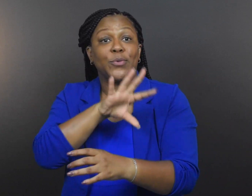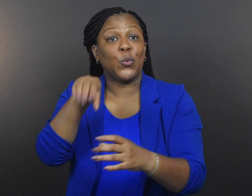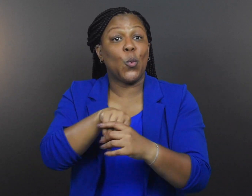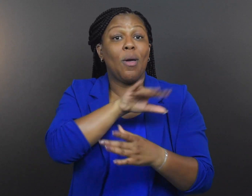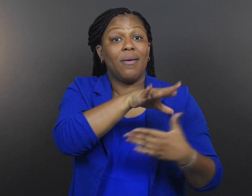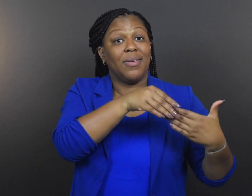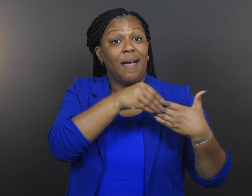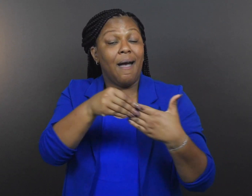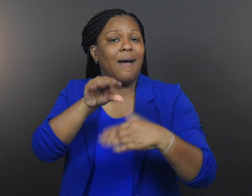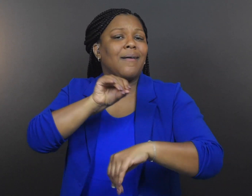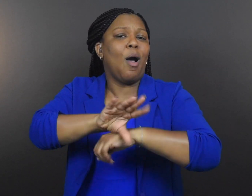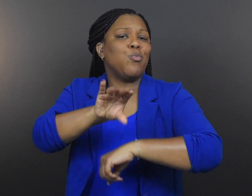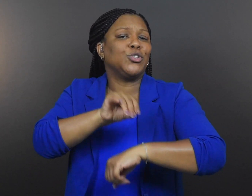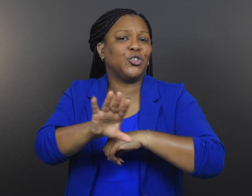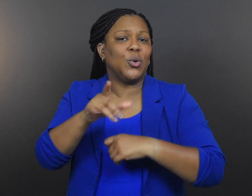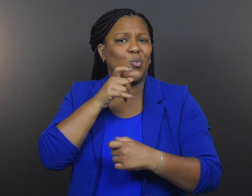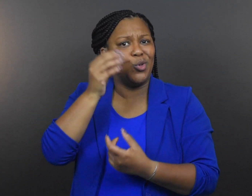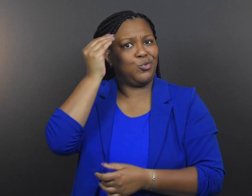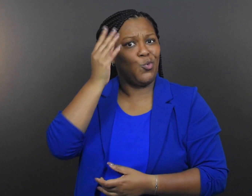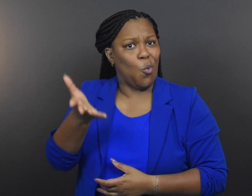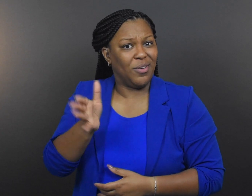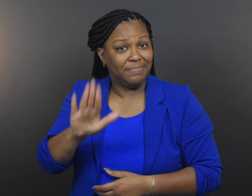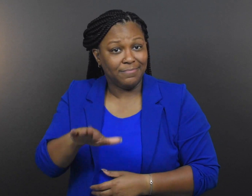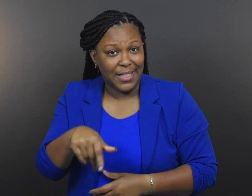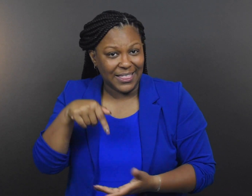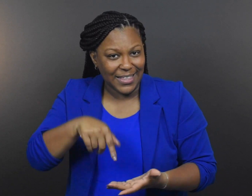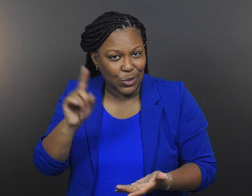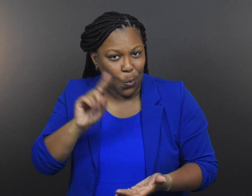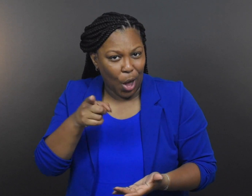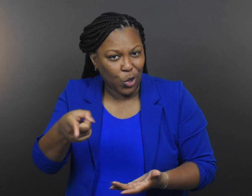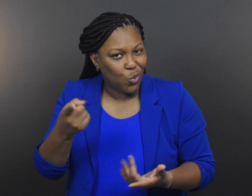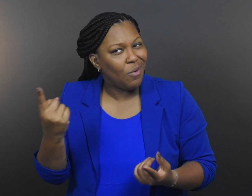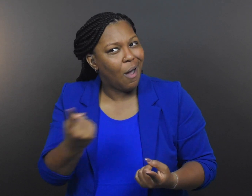a guidance counselor who told her, “This is where you always wanted to be.”